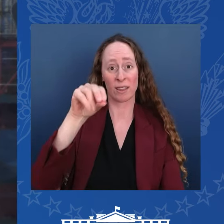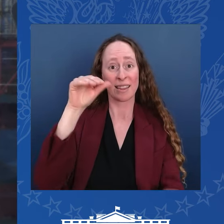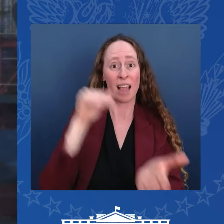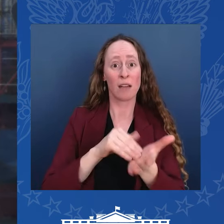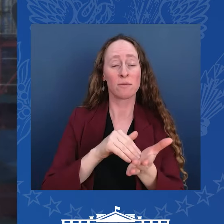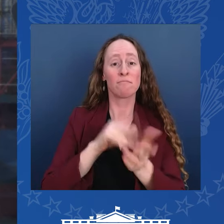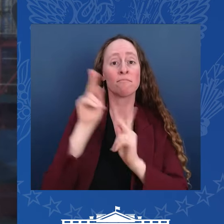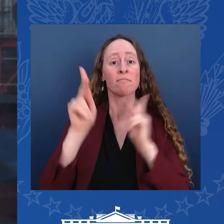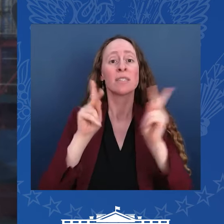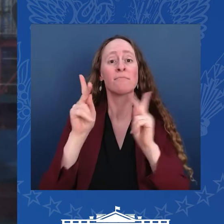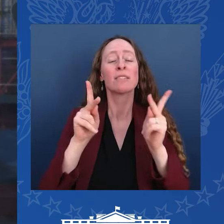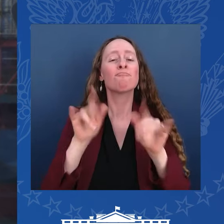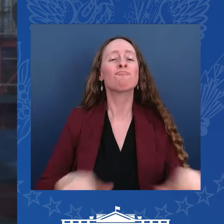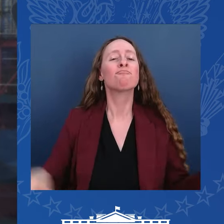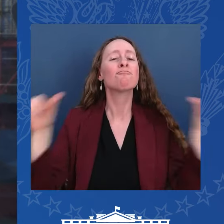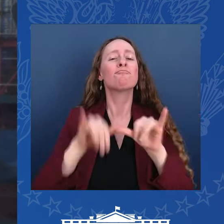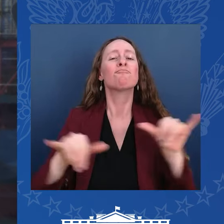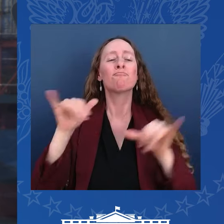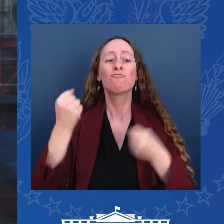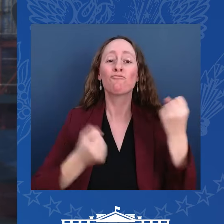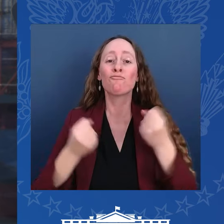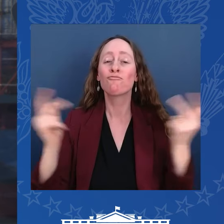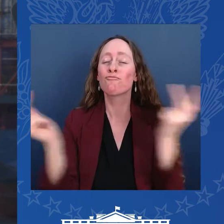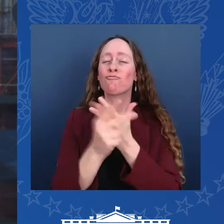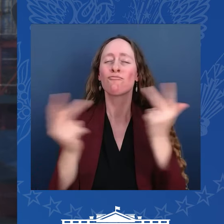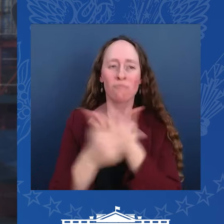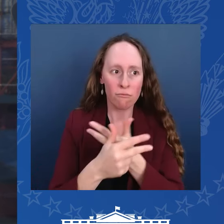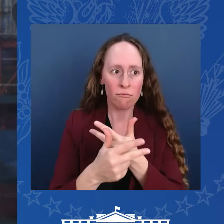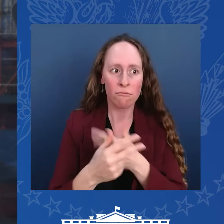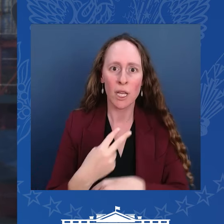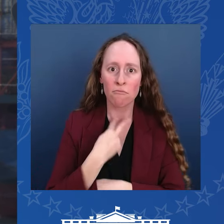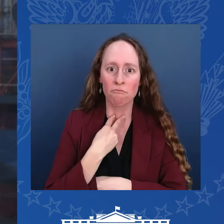20,000 port related paychecks became at risk.